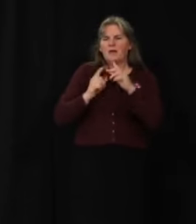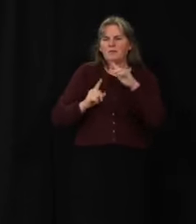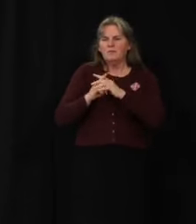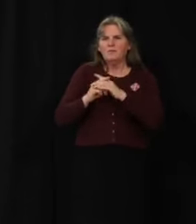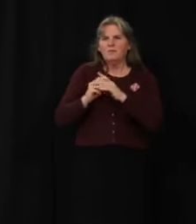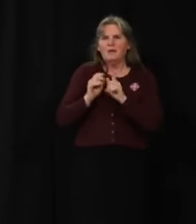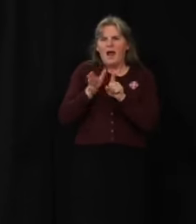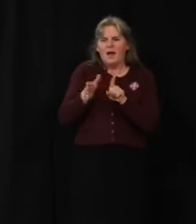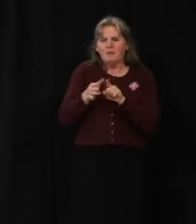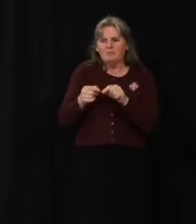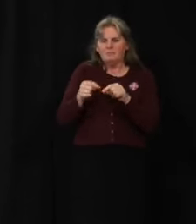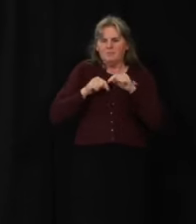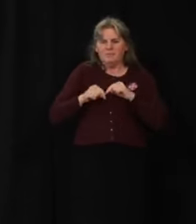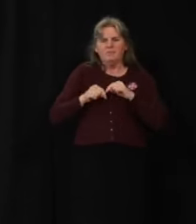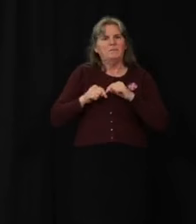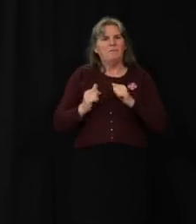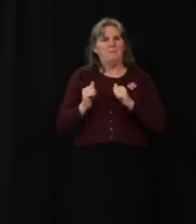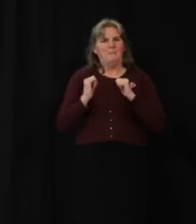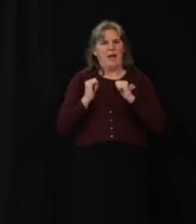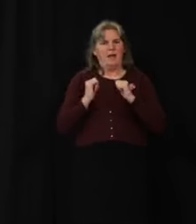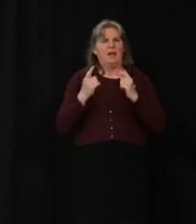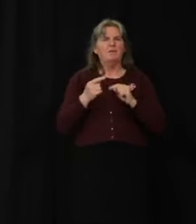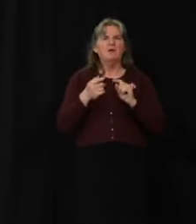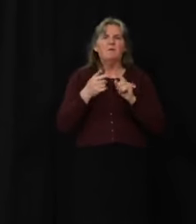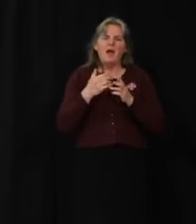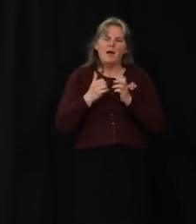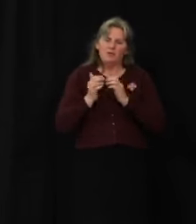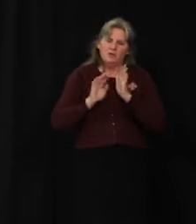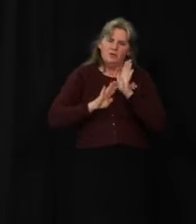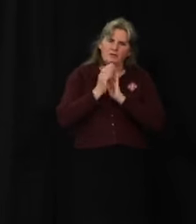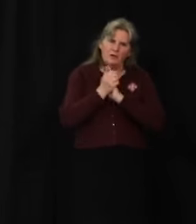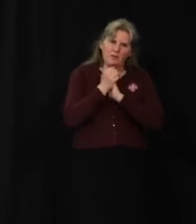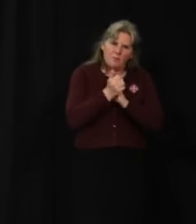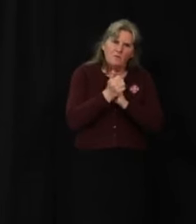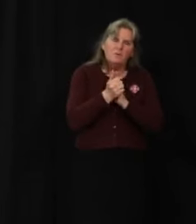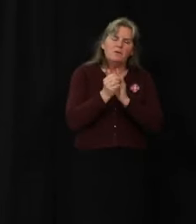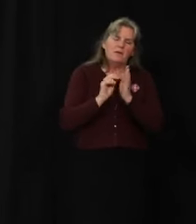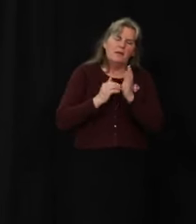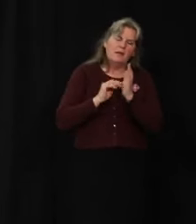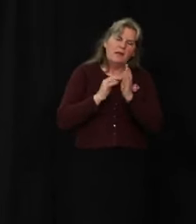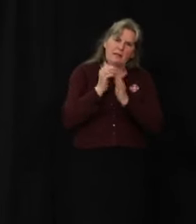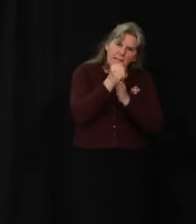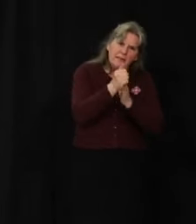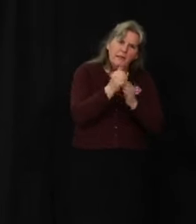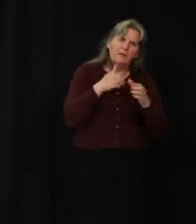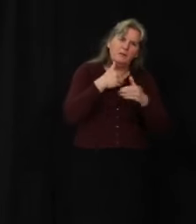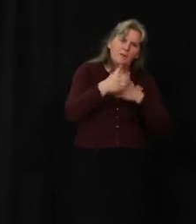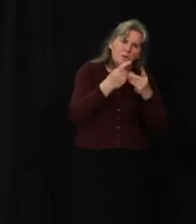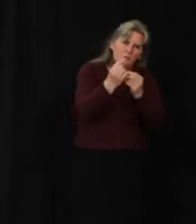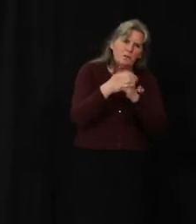businesses to start moving toward being opened. Yukoners can see where we are